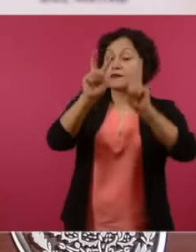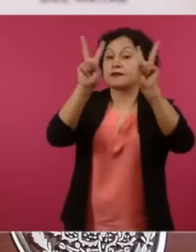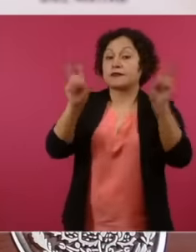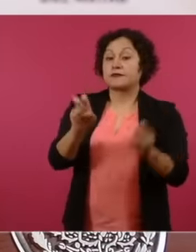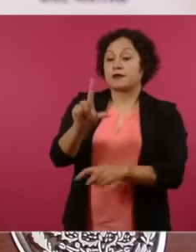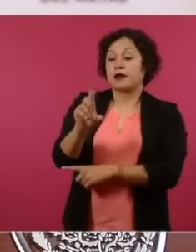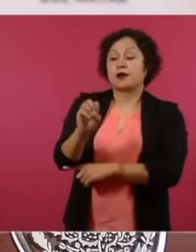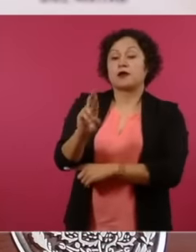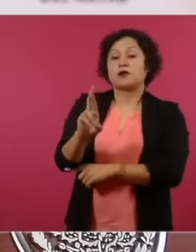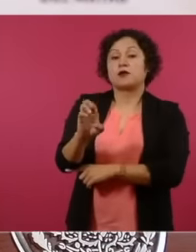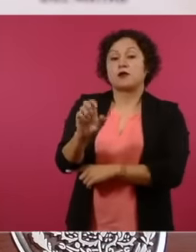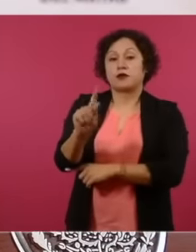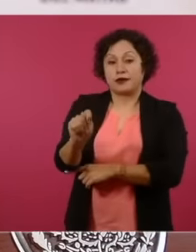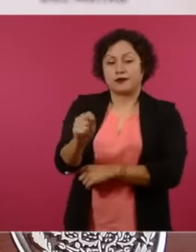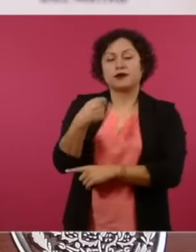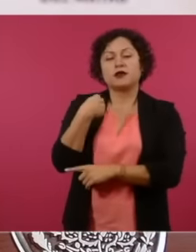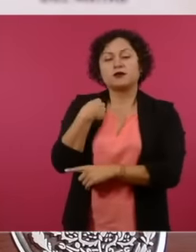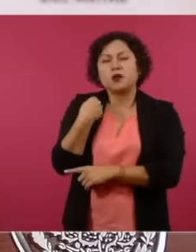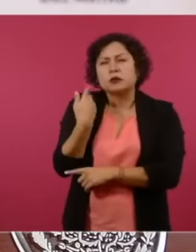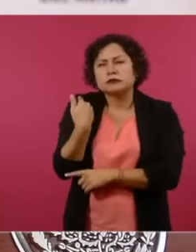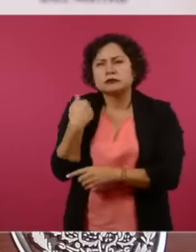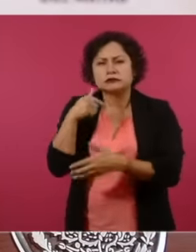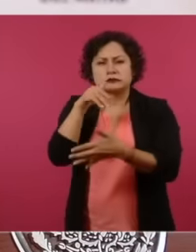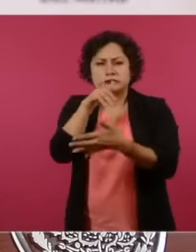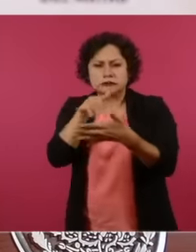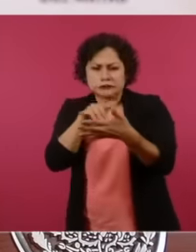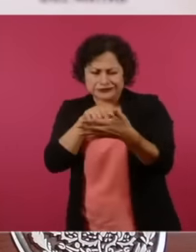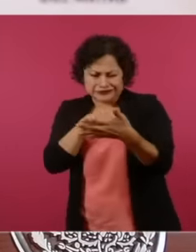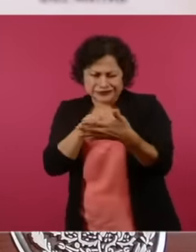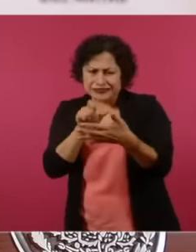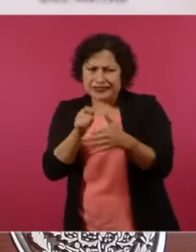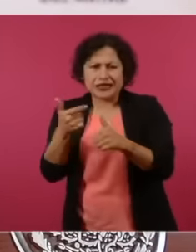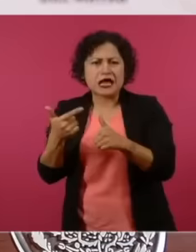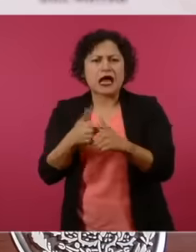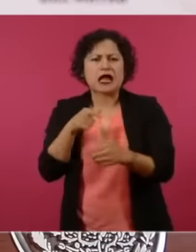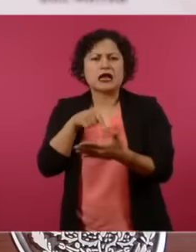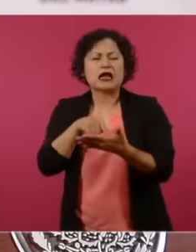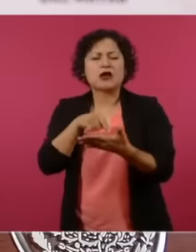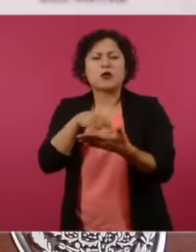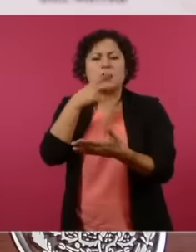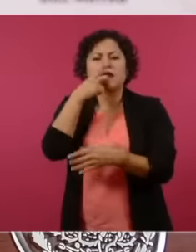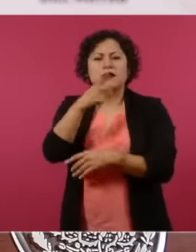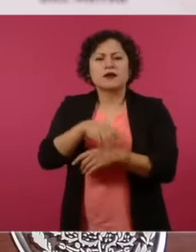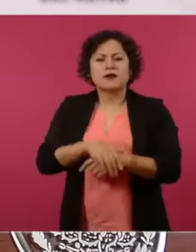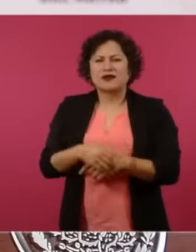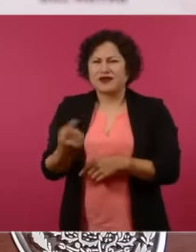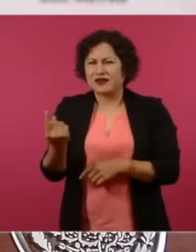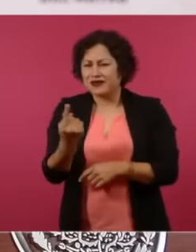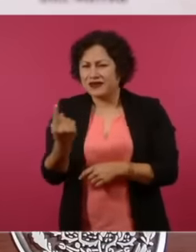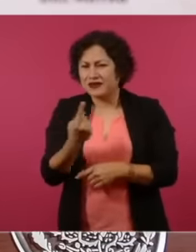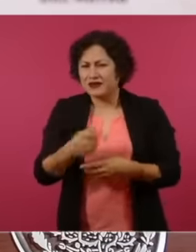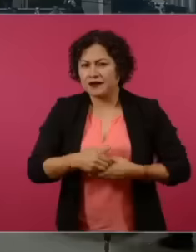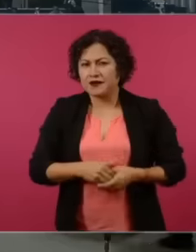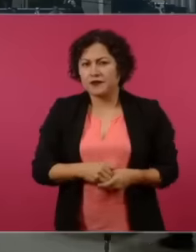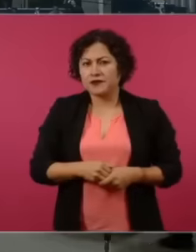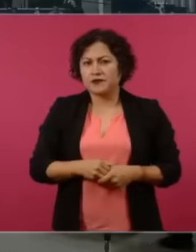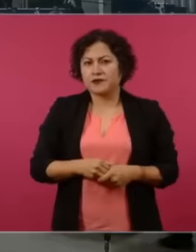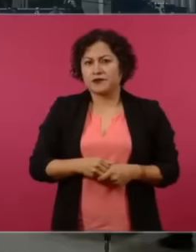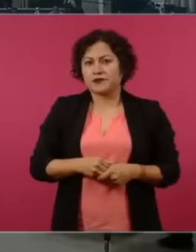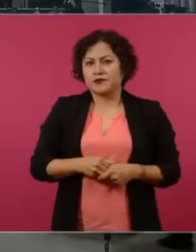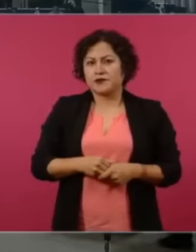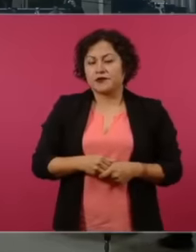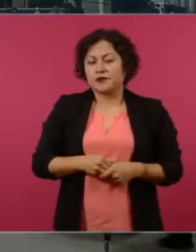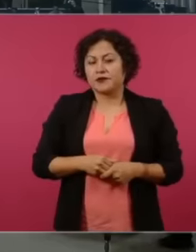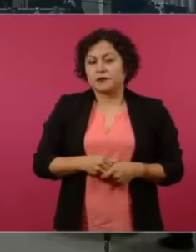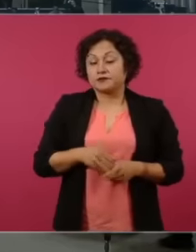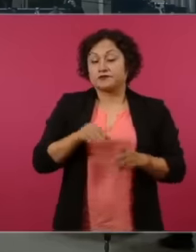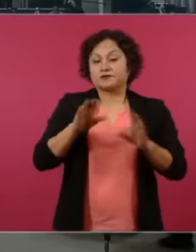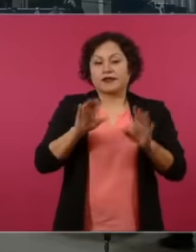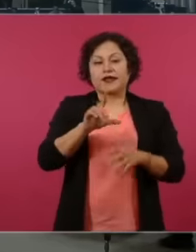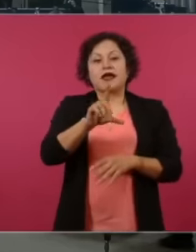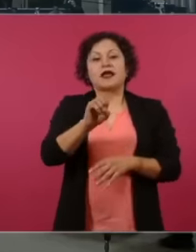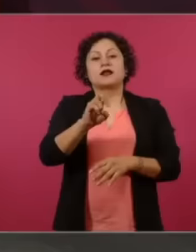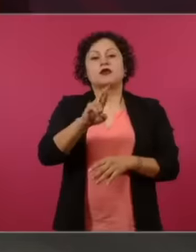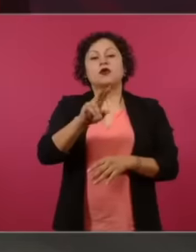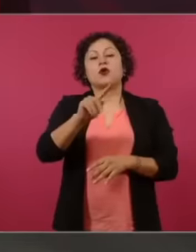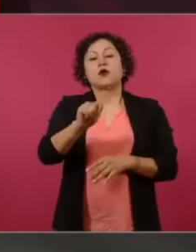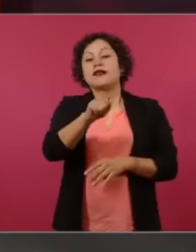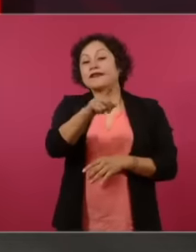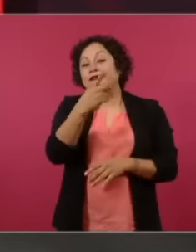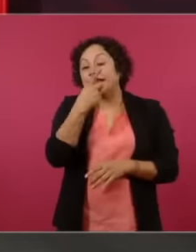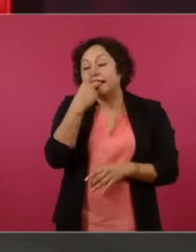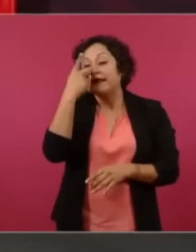this one is going to be uh that is being persecuted that he is going to be prepared that he is not prepared De nothing